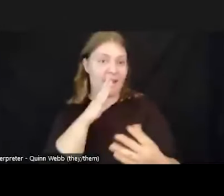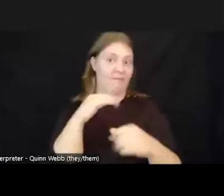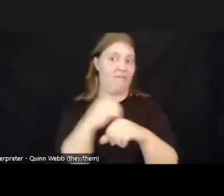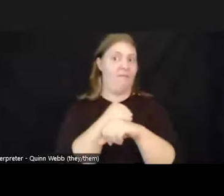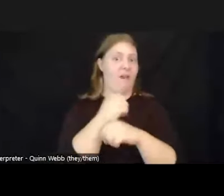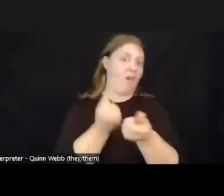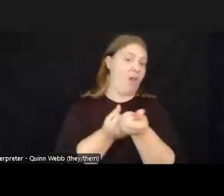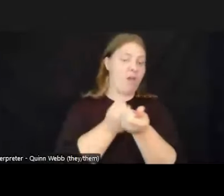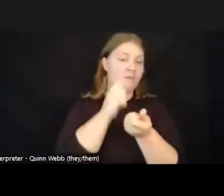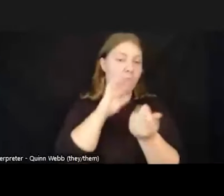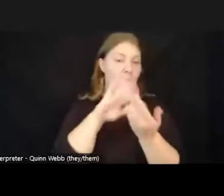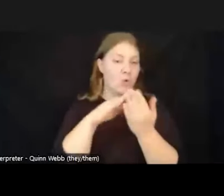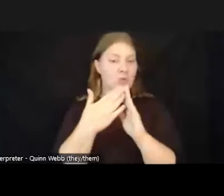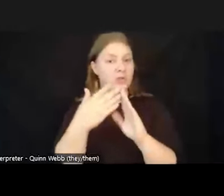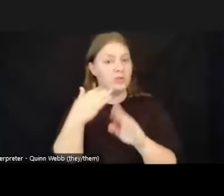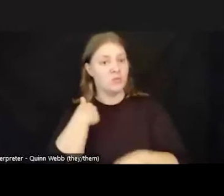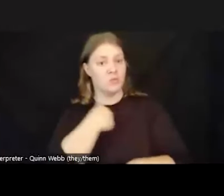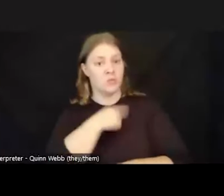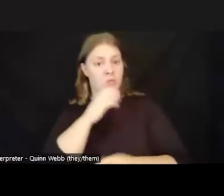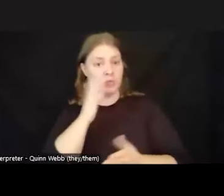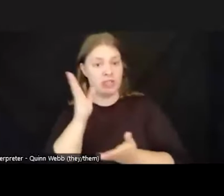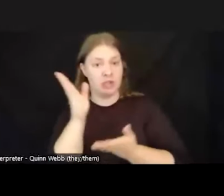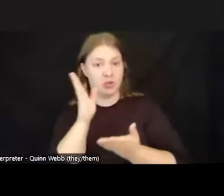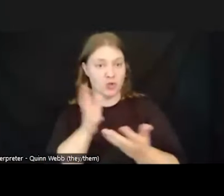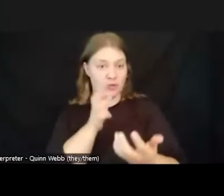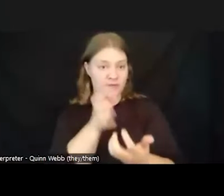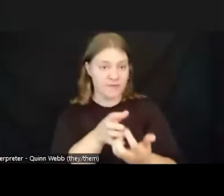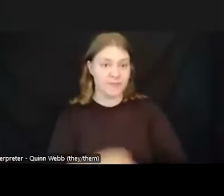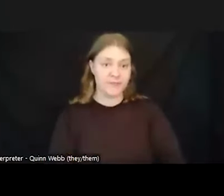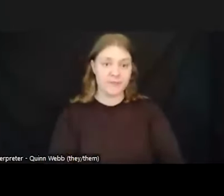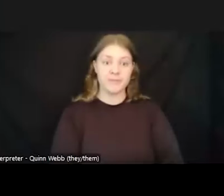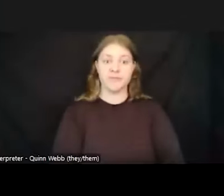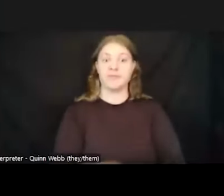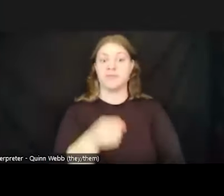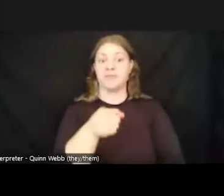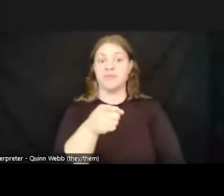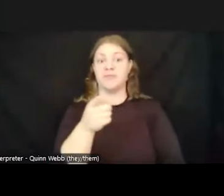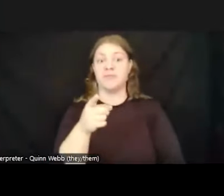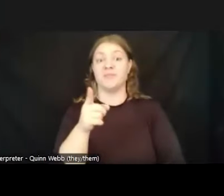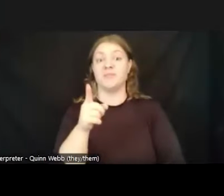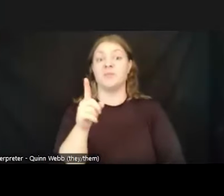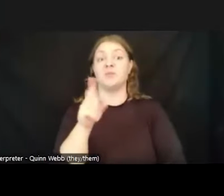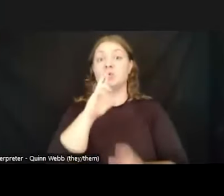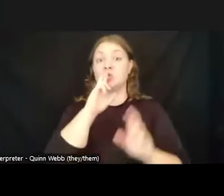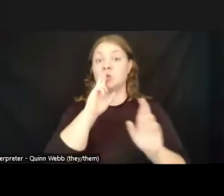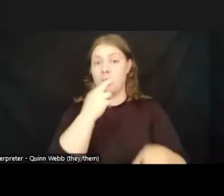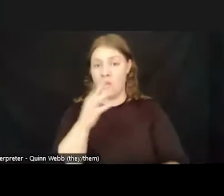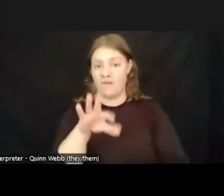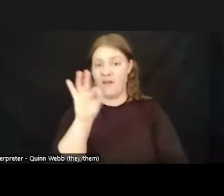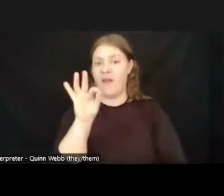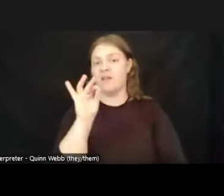serve this is where you can find the report once again I'll make sure that you have the resources